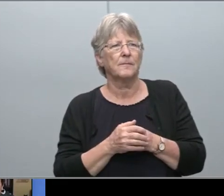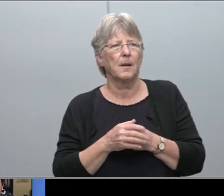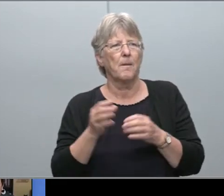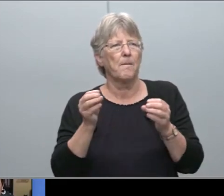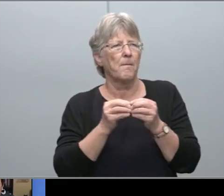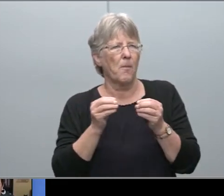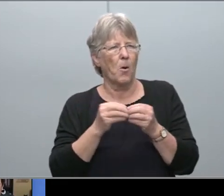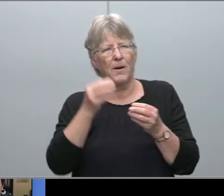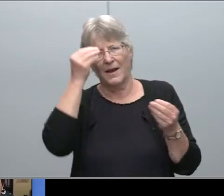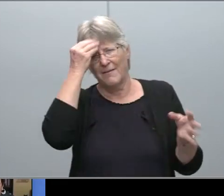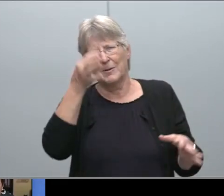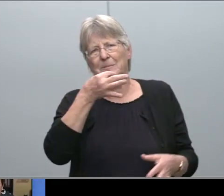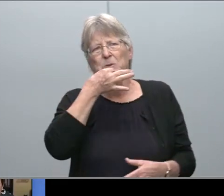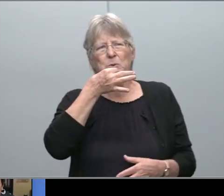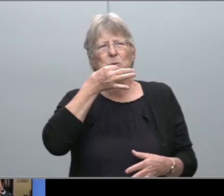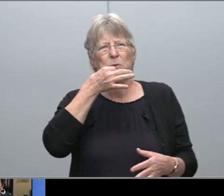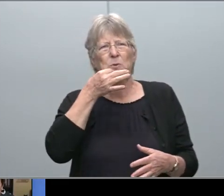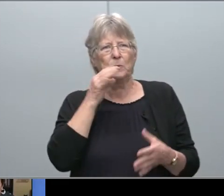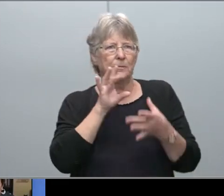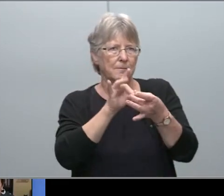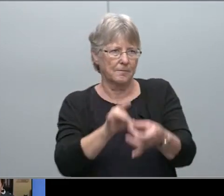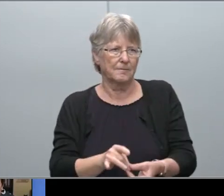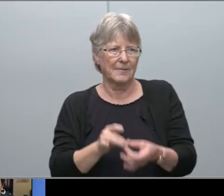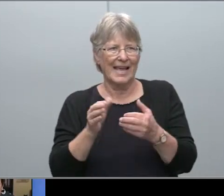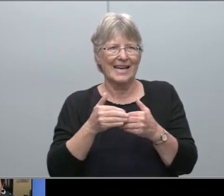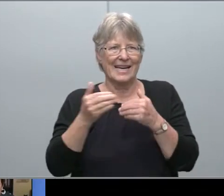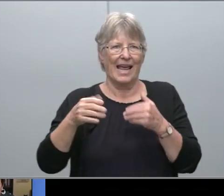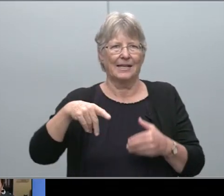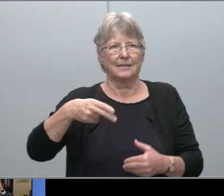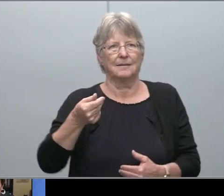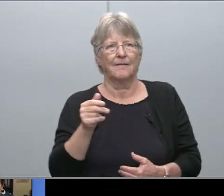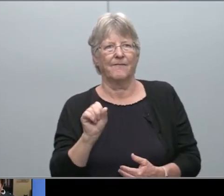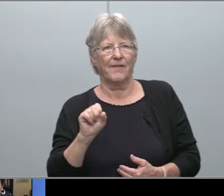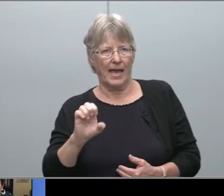is a state mandated district parent group that is intended